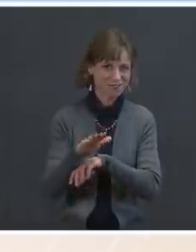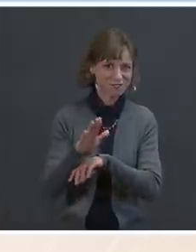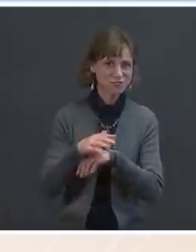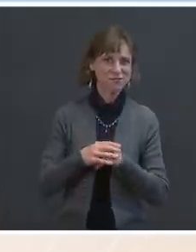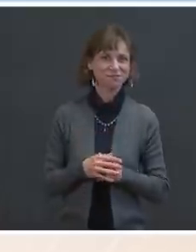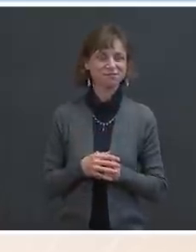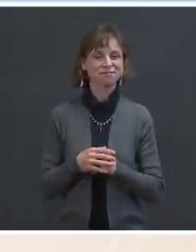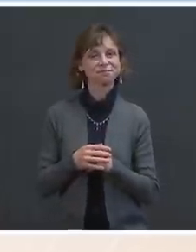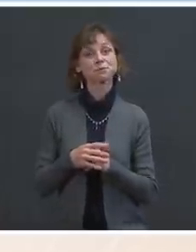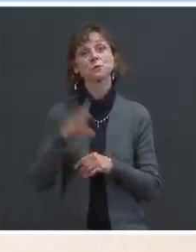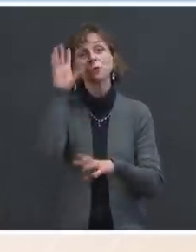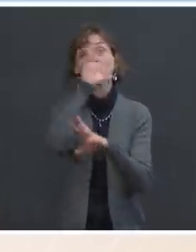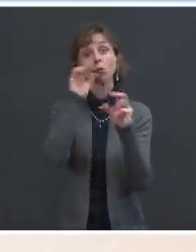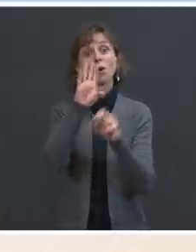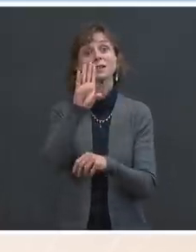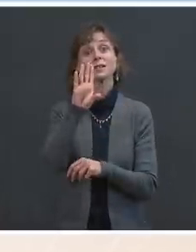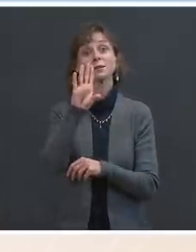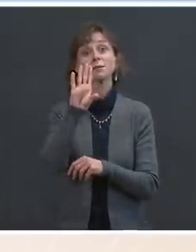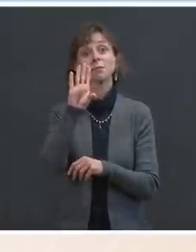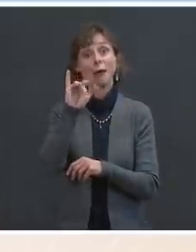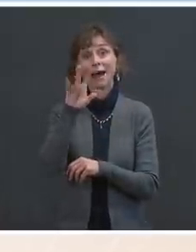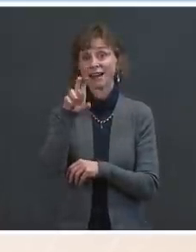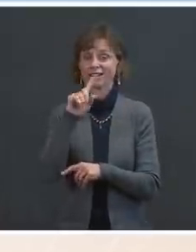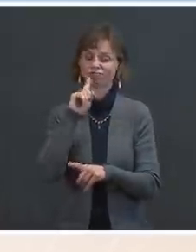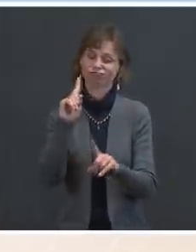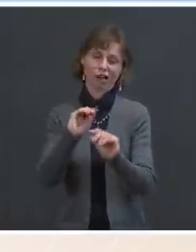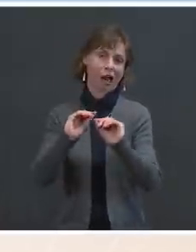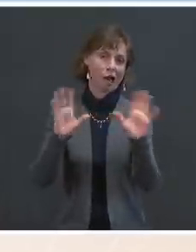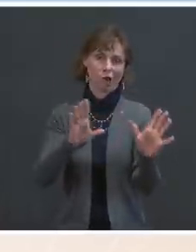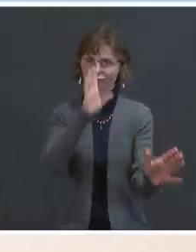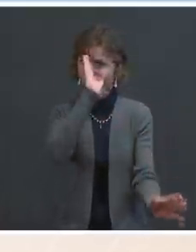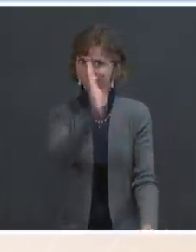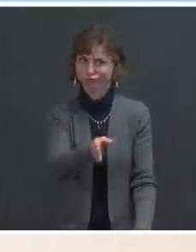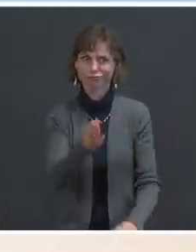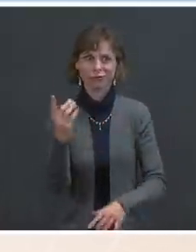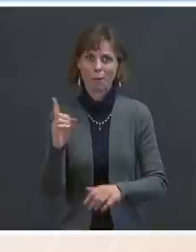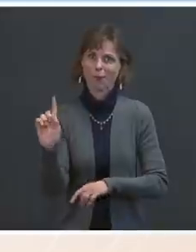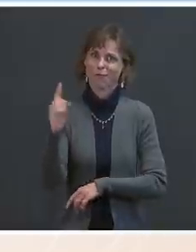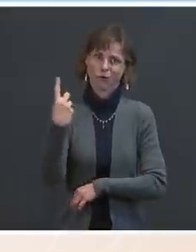President Biden has made clear from day one that he wants to change our immigration system.